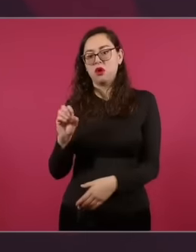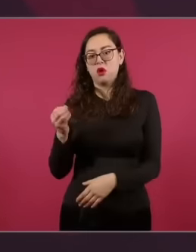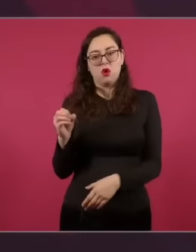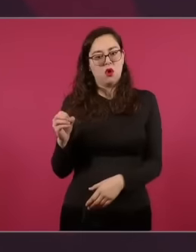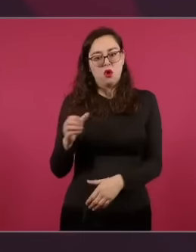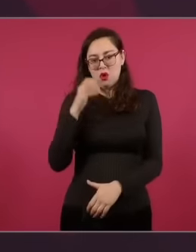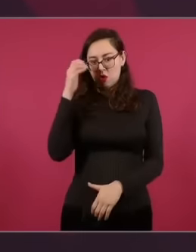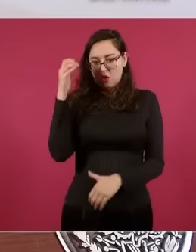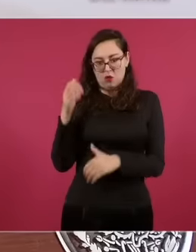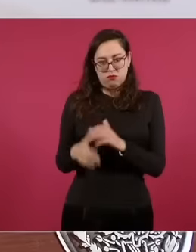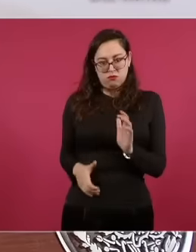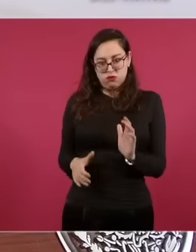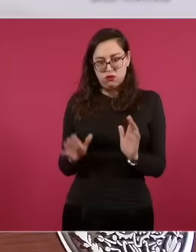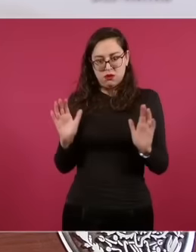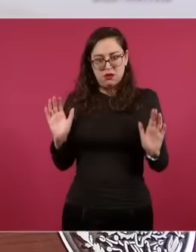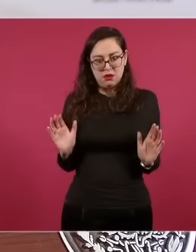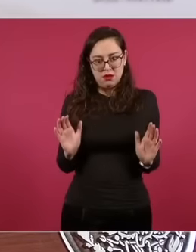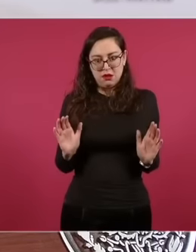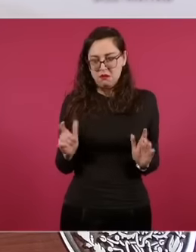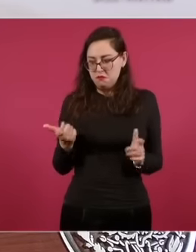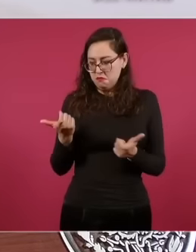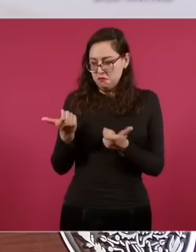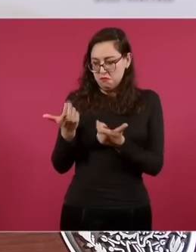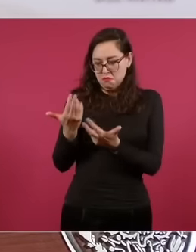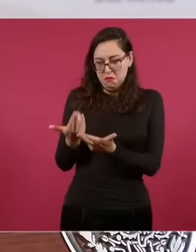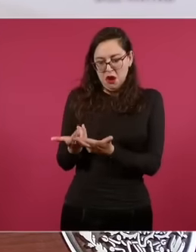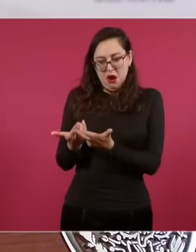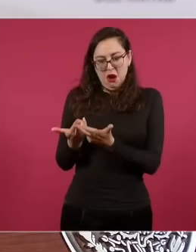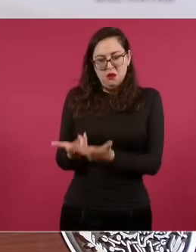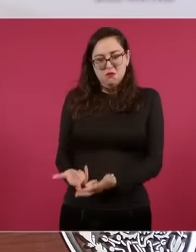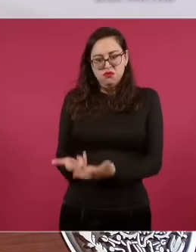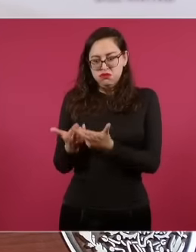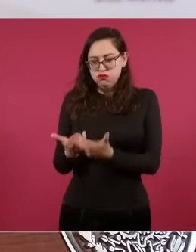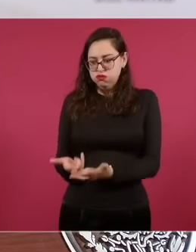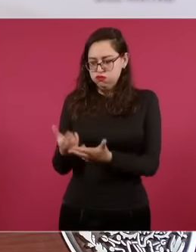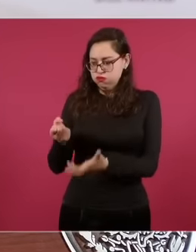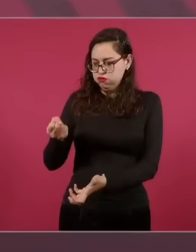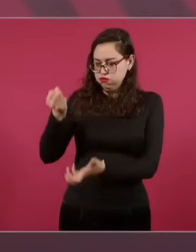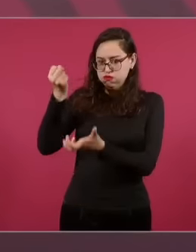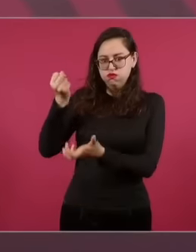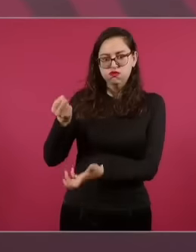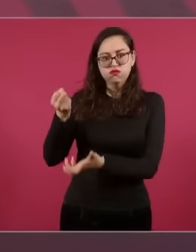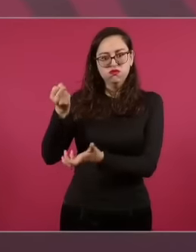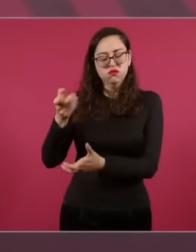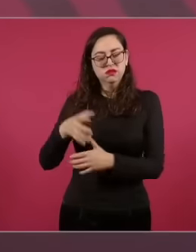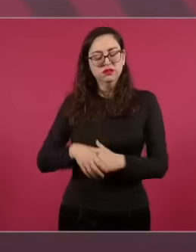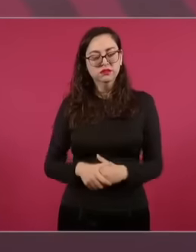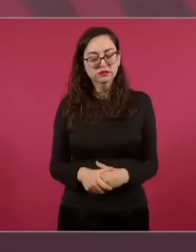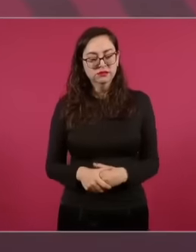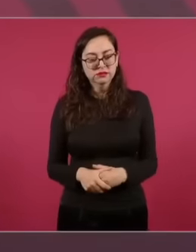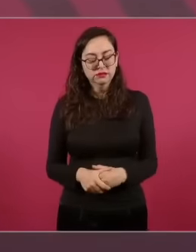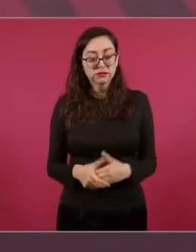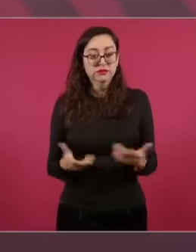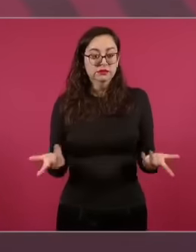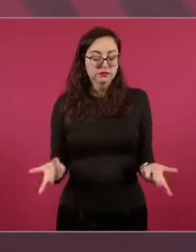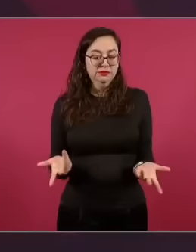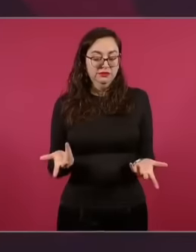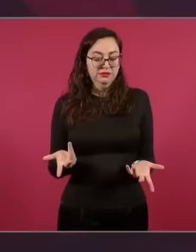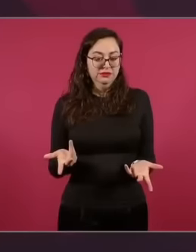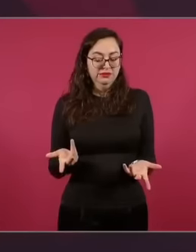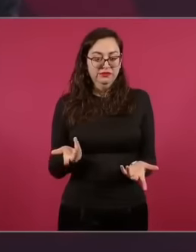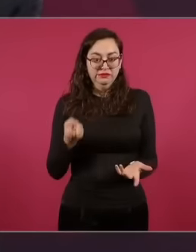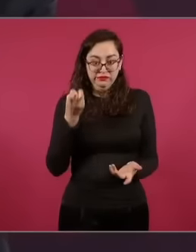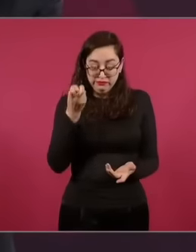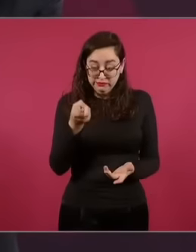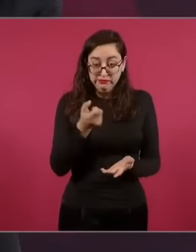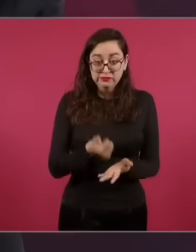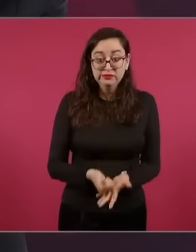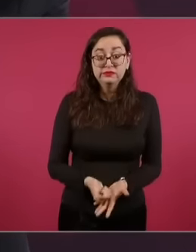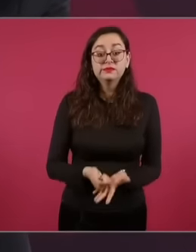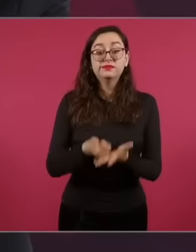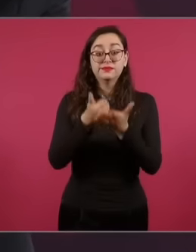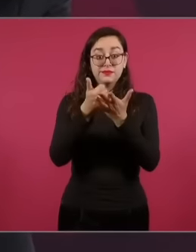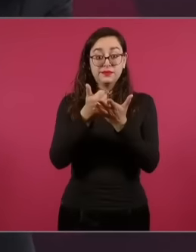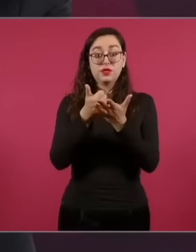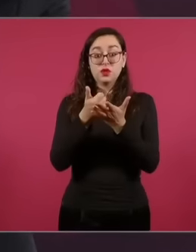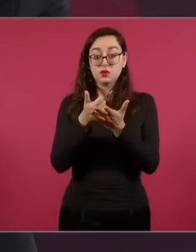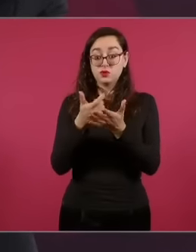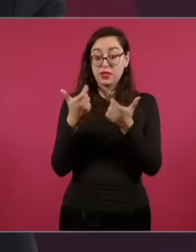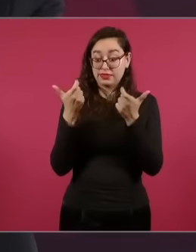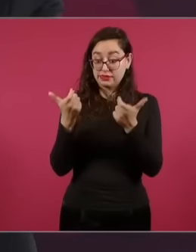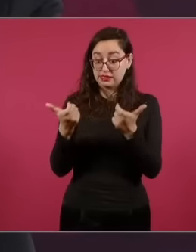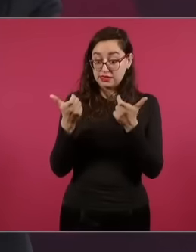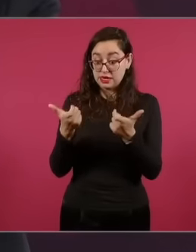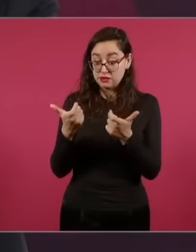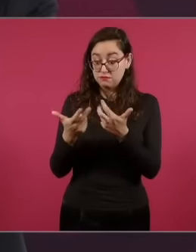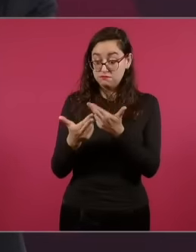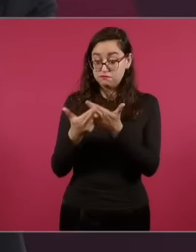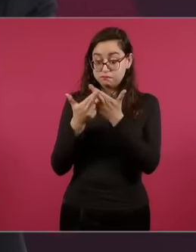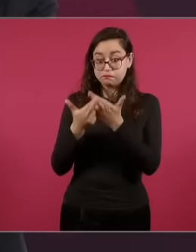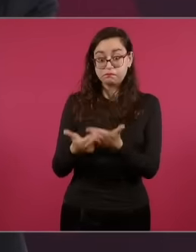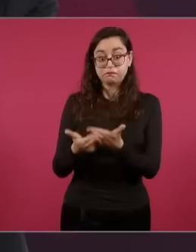we have authorized and this has allowed us to release many funds for the